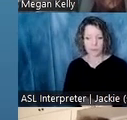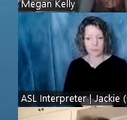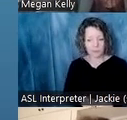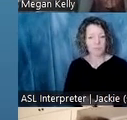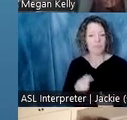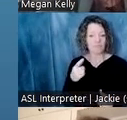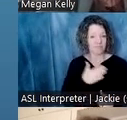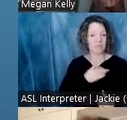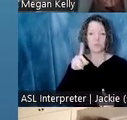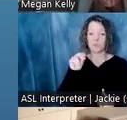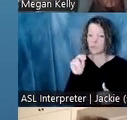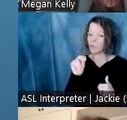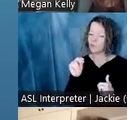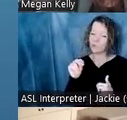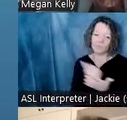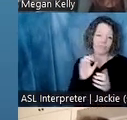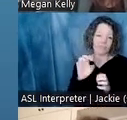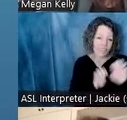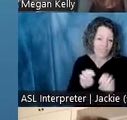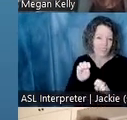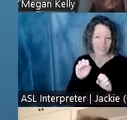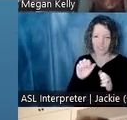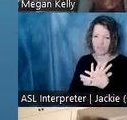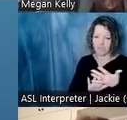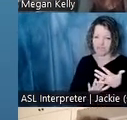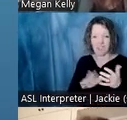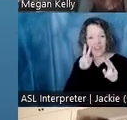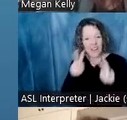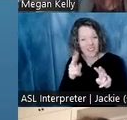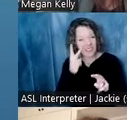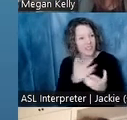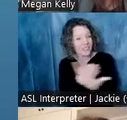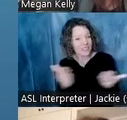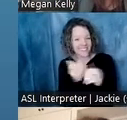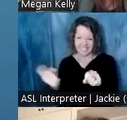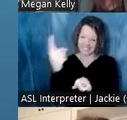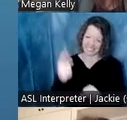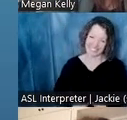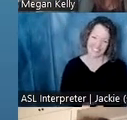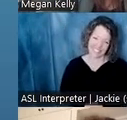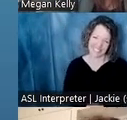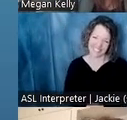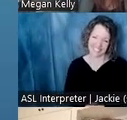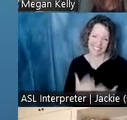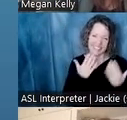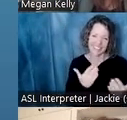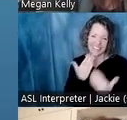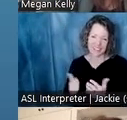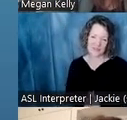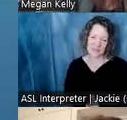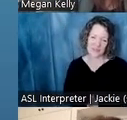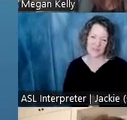will just look forward to seeing you next year. Thank you. Thanks, Megan. It was great doing it